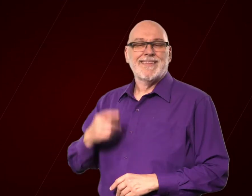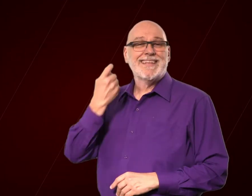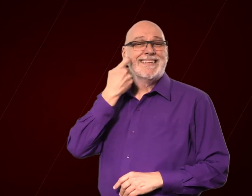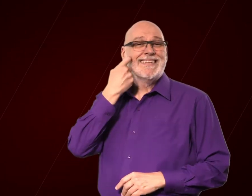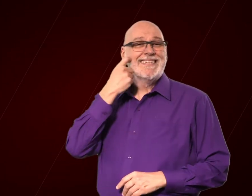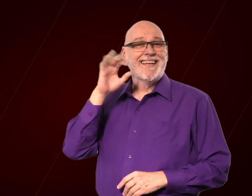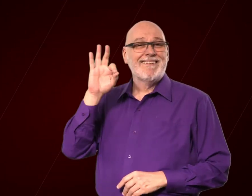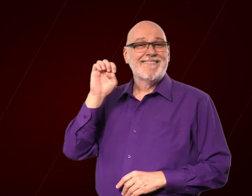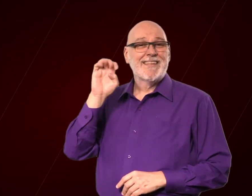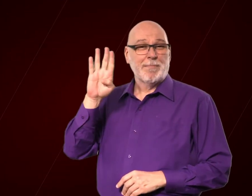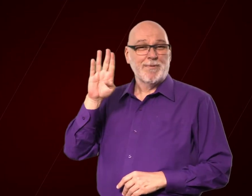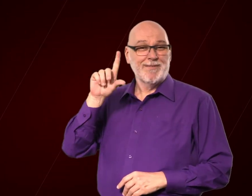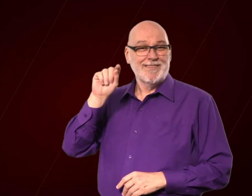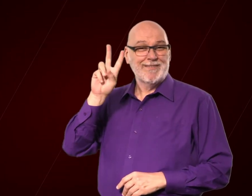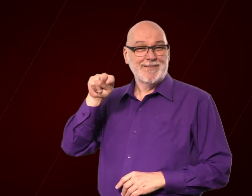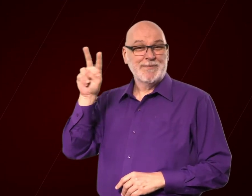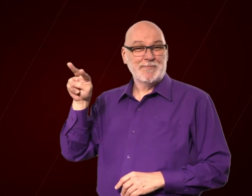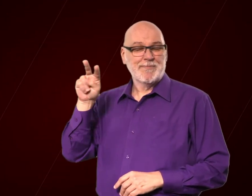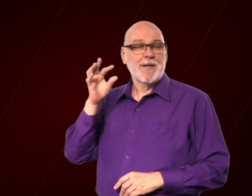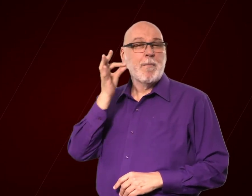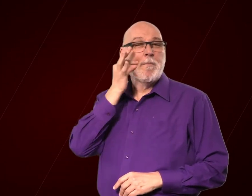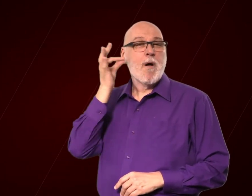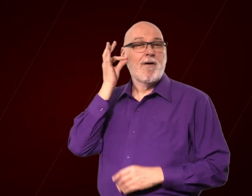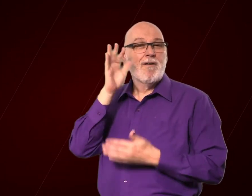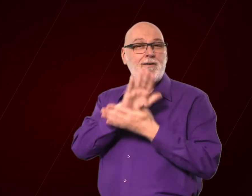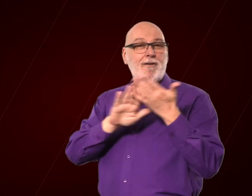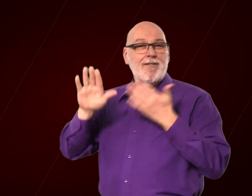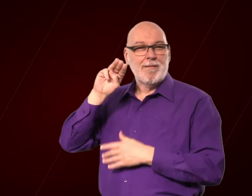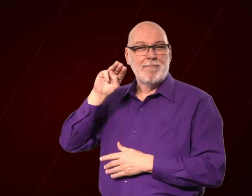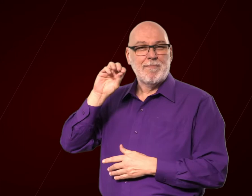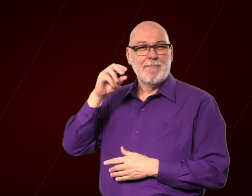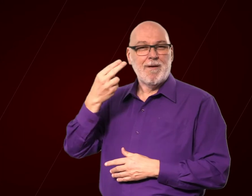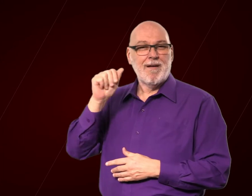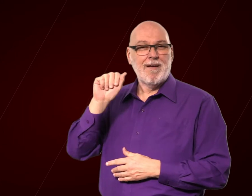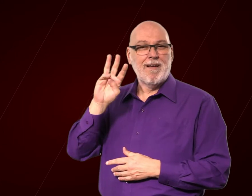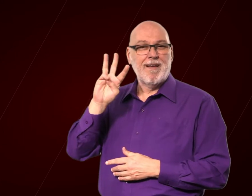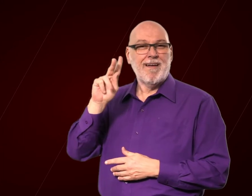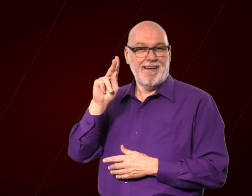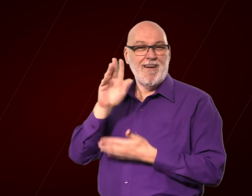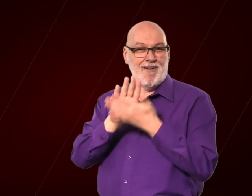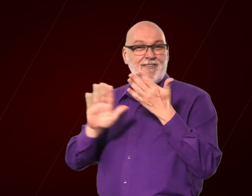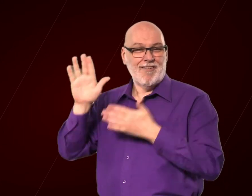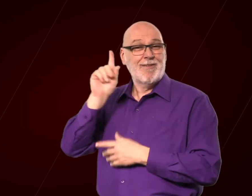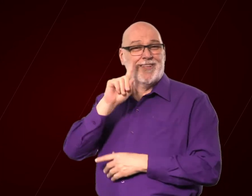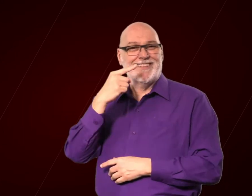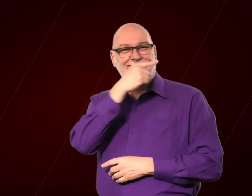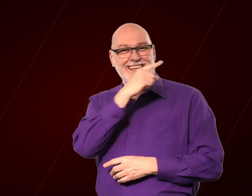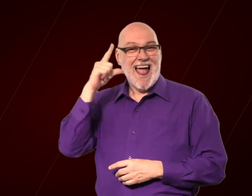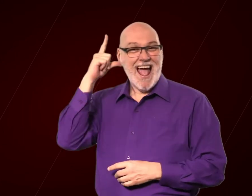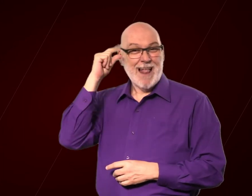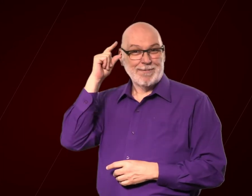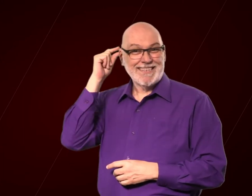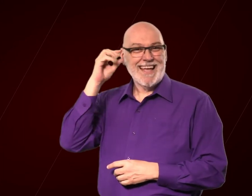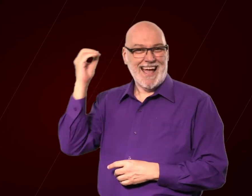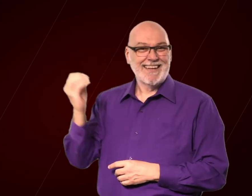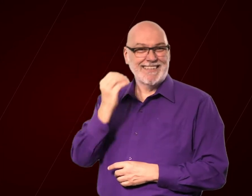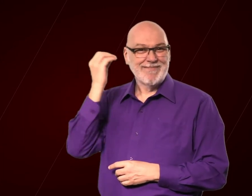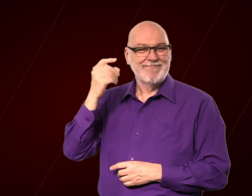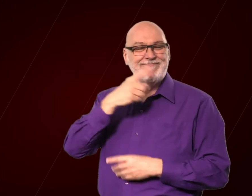[Anselmo]: In February, 2022, Mohawk College in Hamilton, Ontario